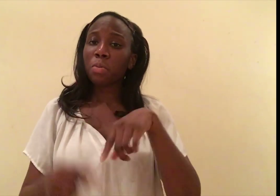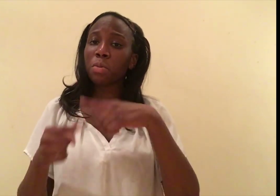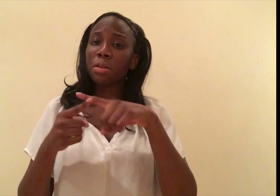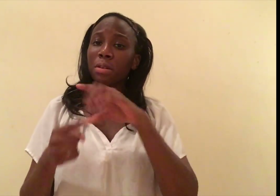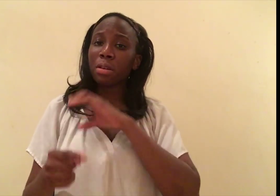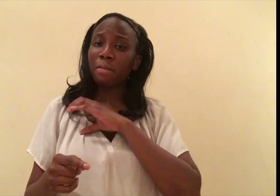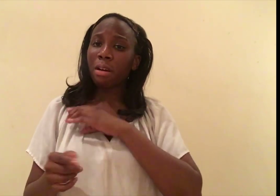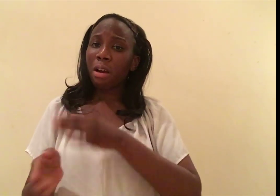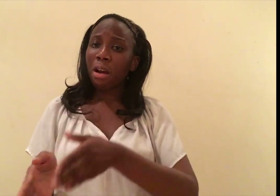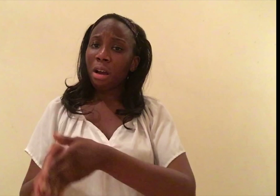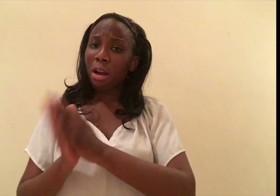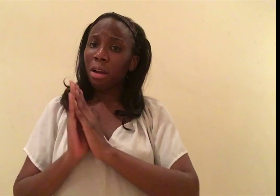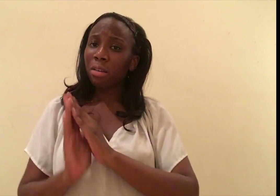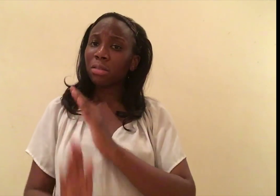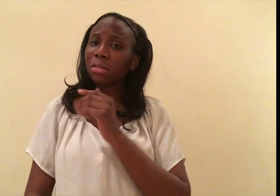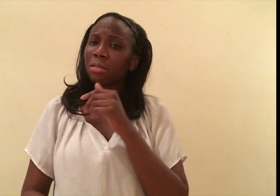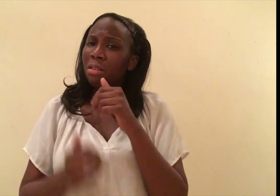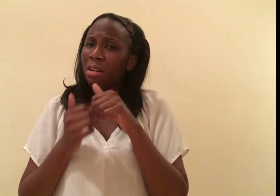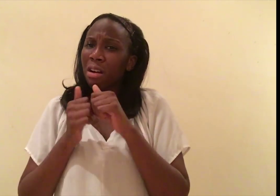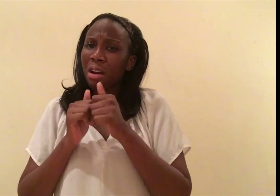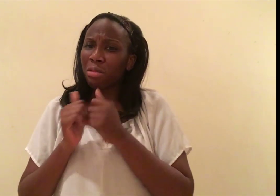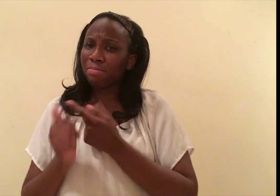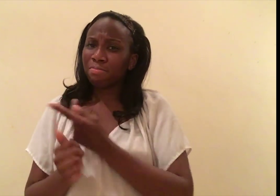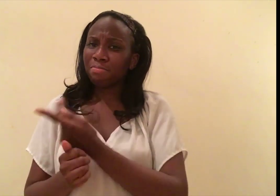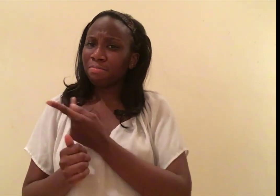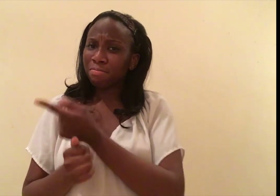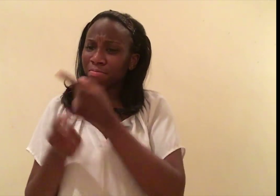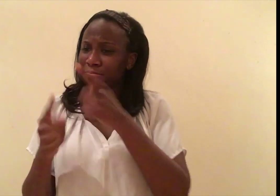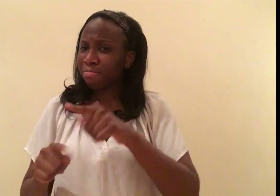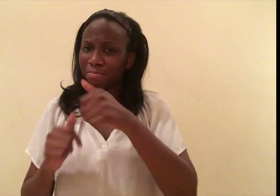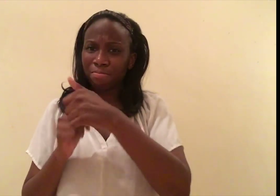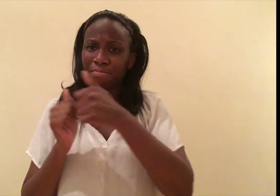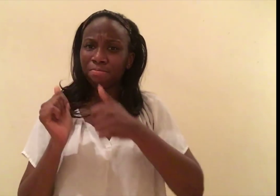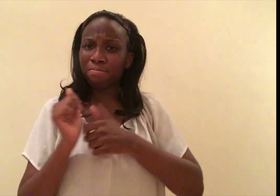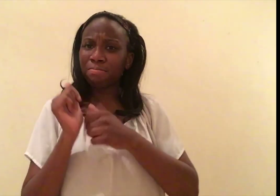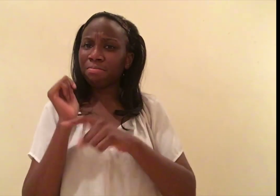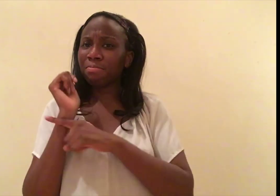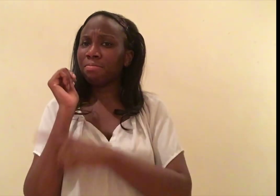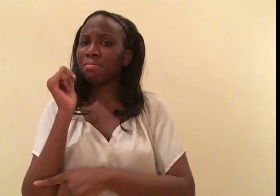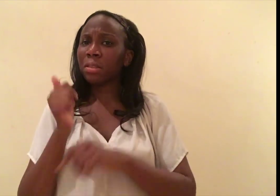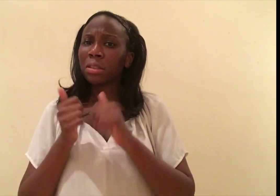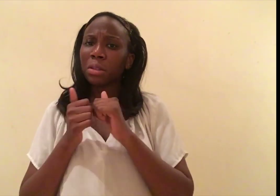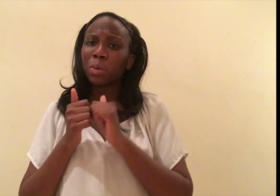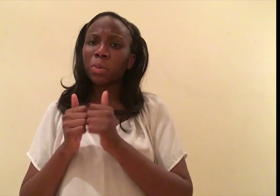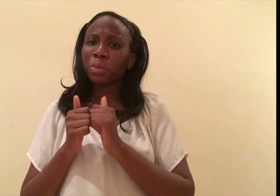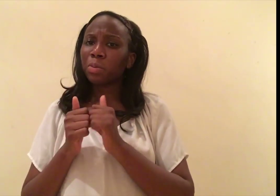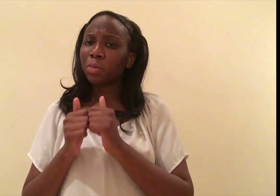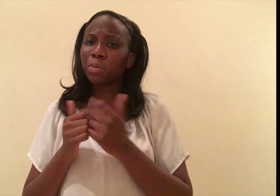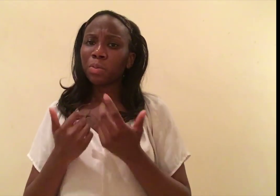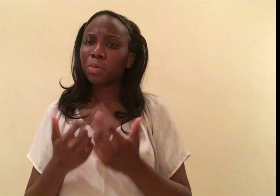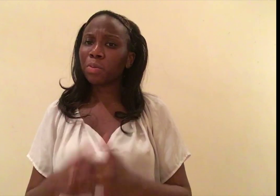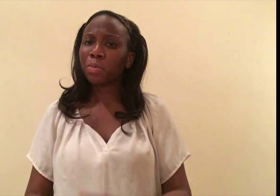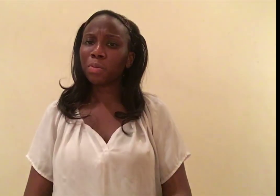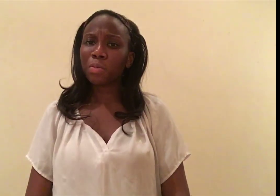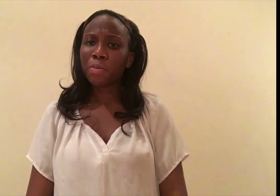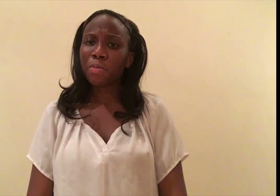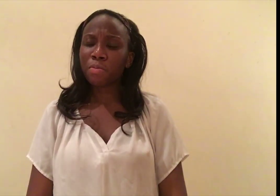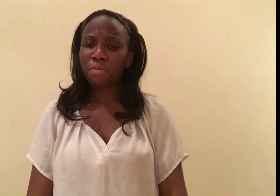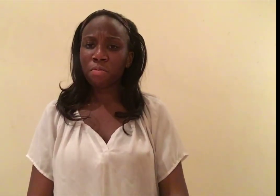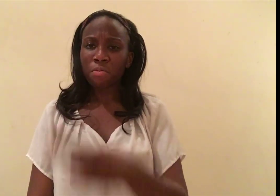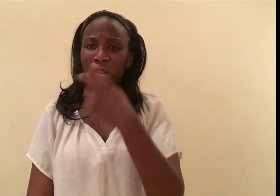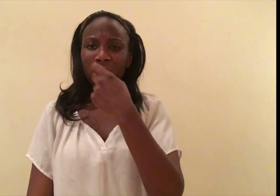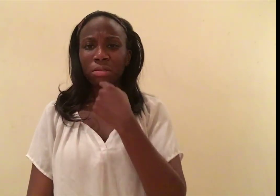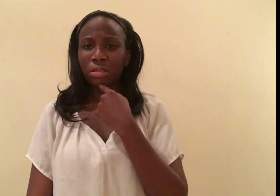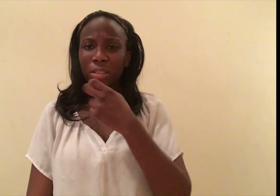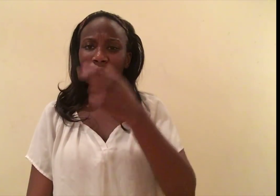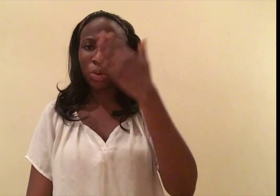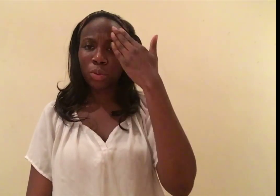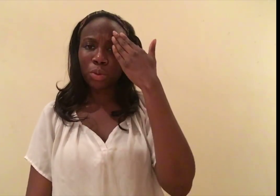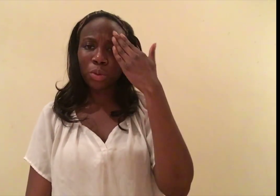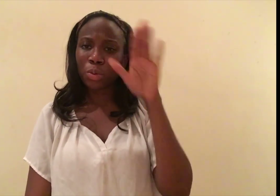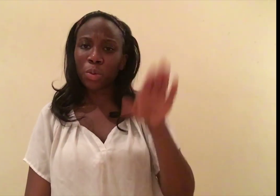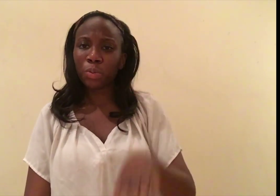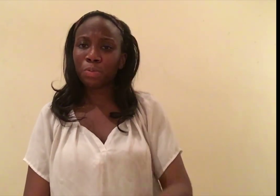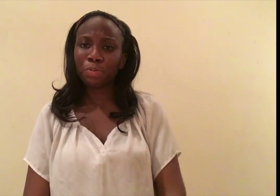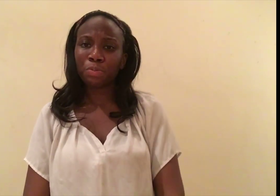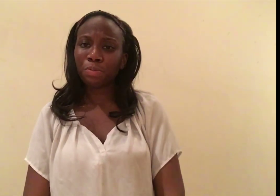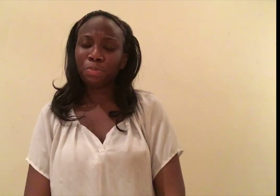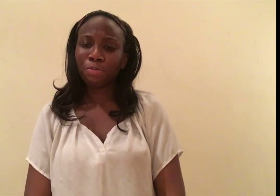When the detective asked how we ended up behind the dumpster, he said he didn’t know.